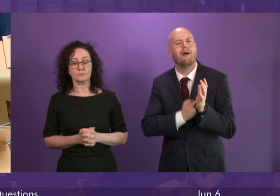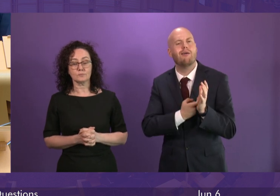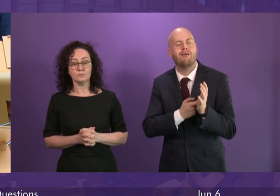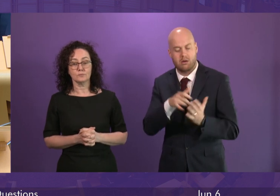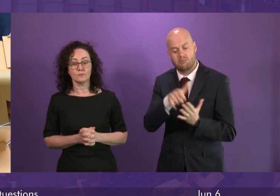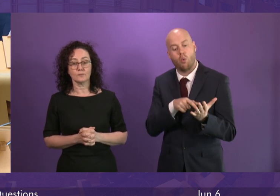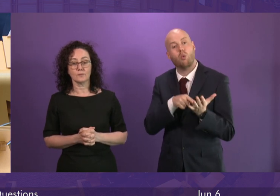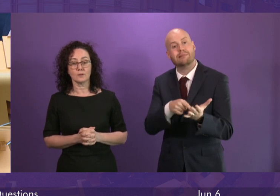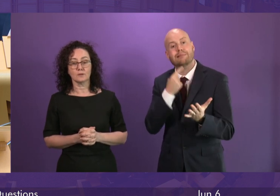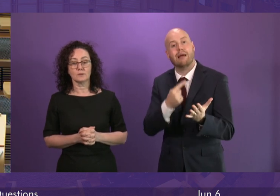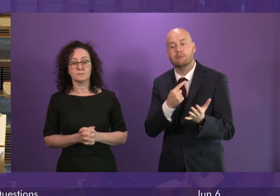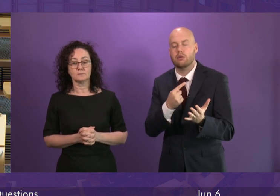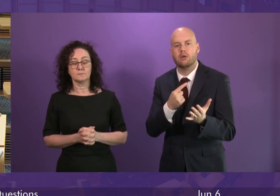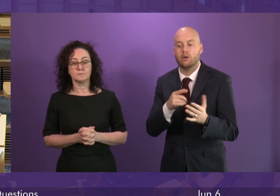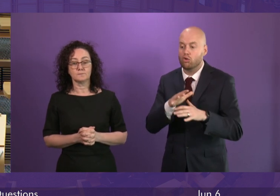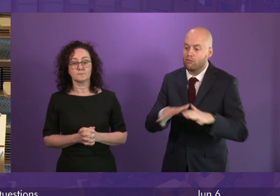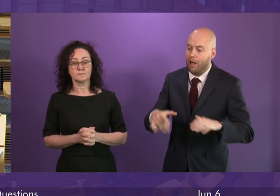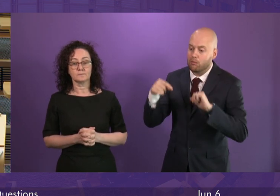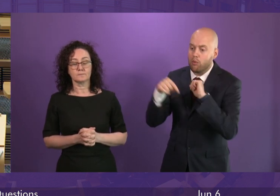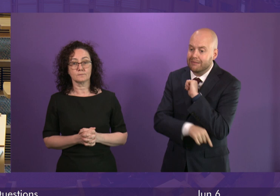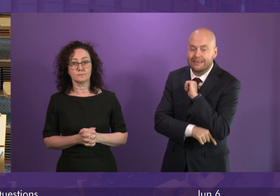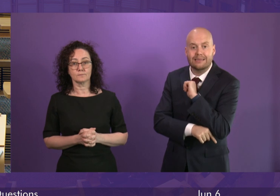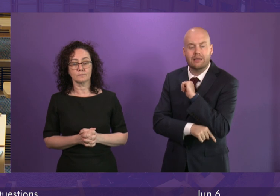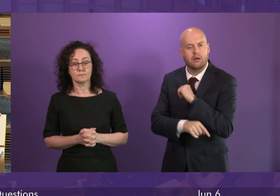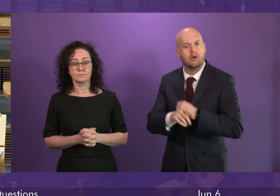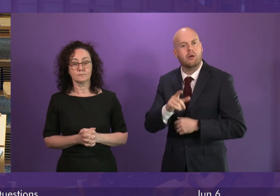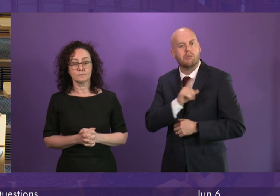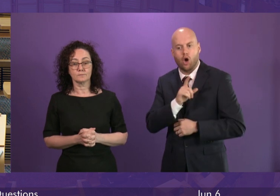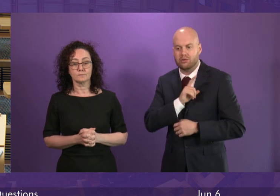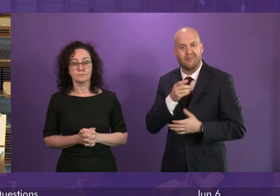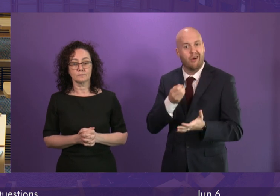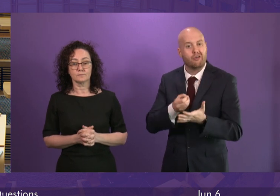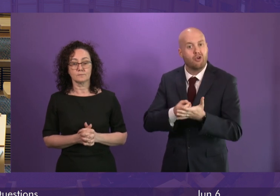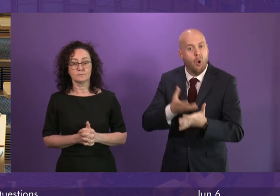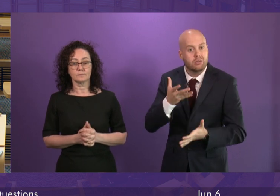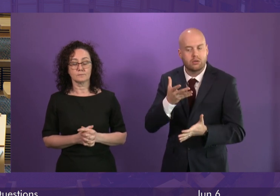poverty relative to the cost of any single option would be achieved by addressing the